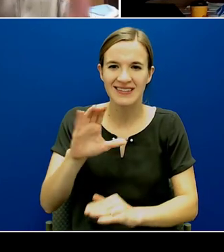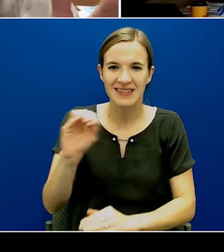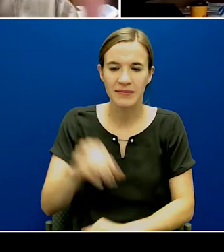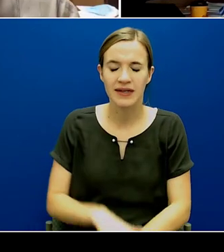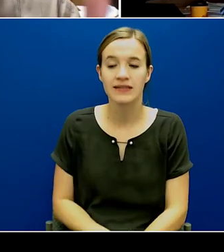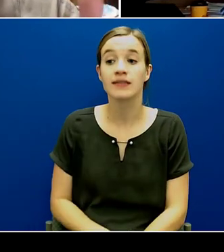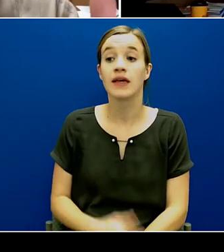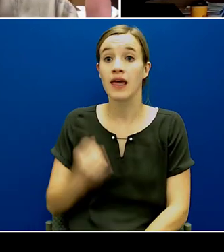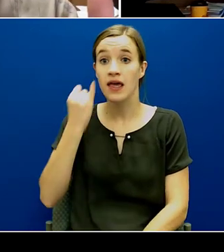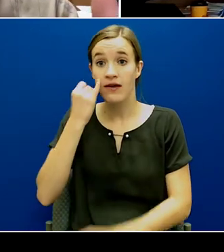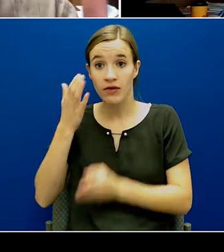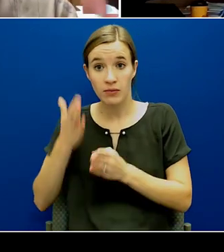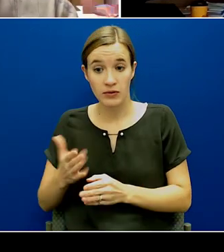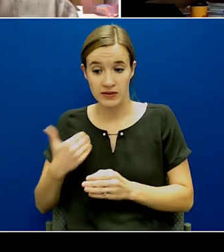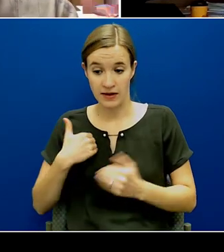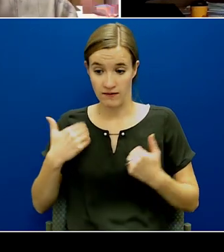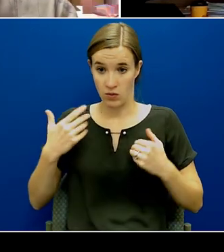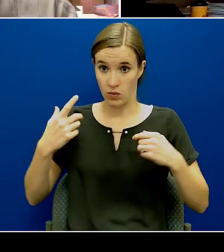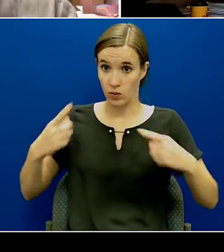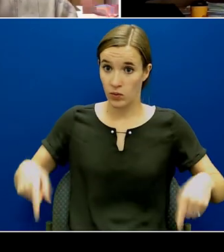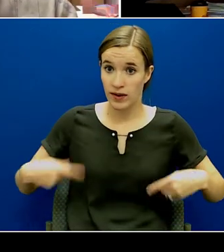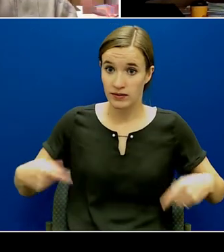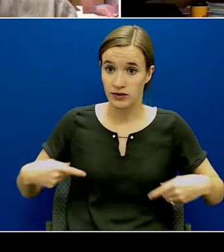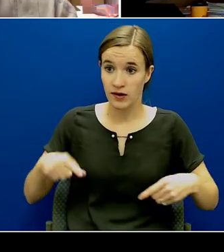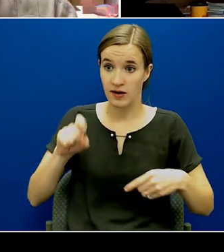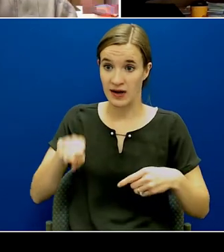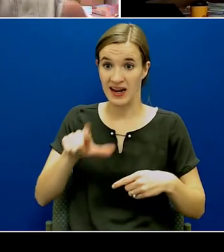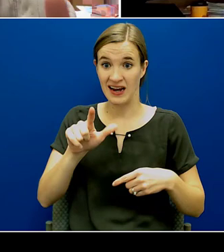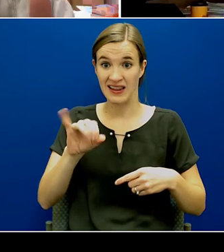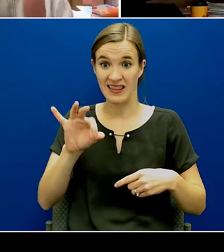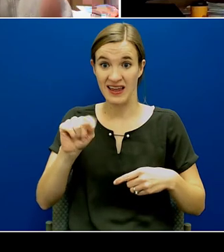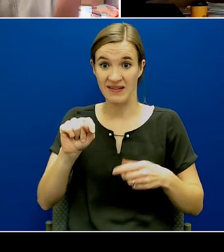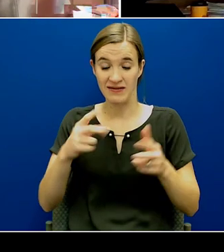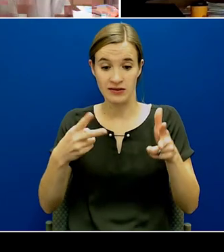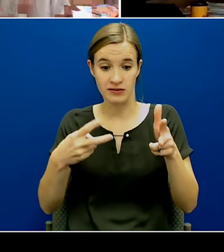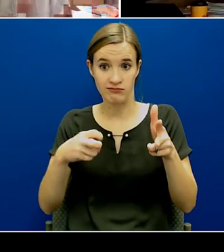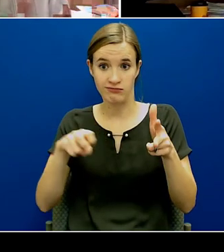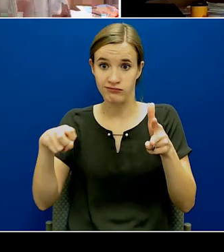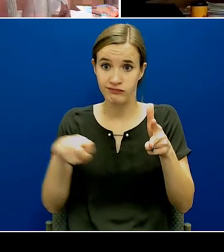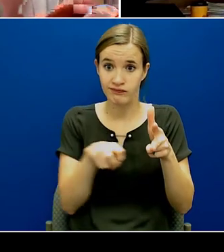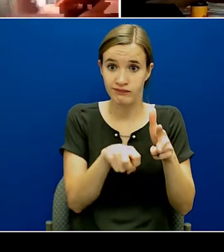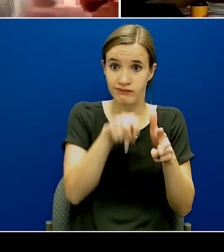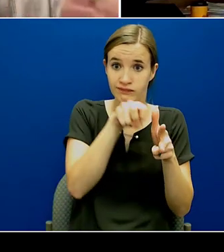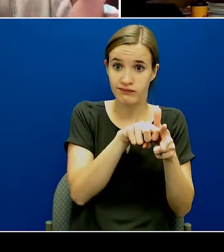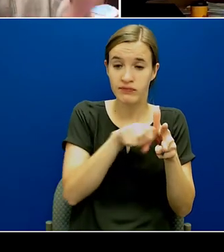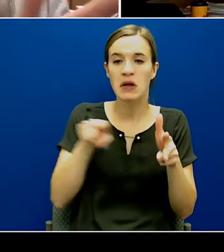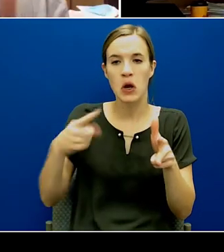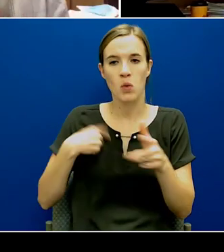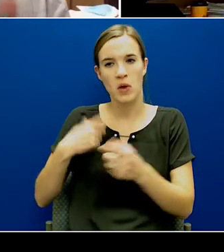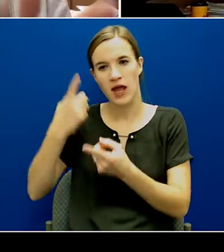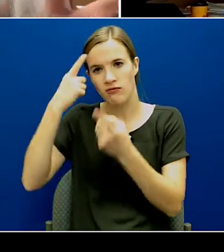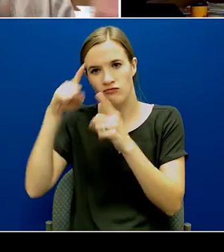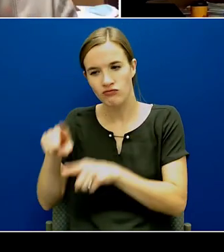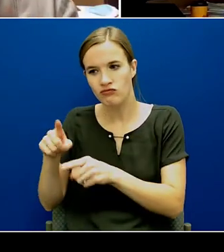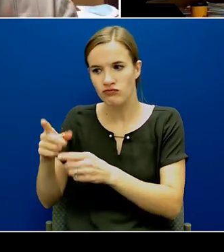what they would call, a brokerage system. You're working with individuals and providing some funding to connect them with other